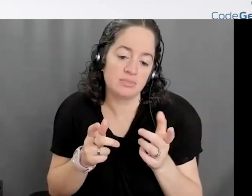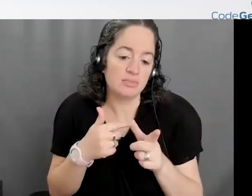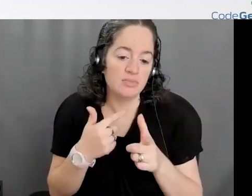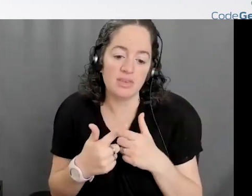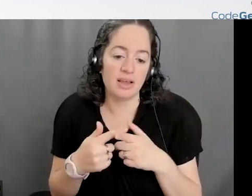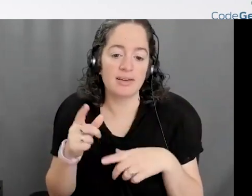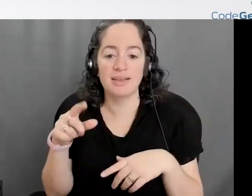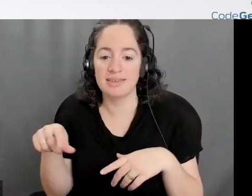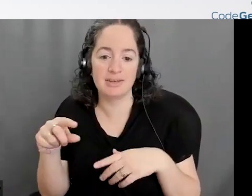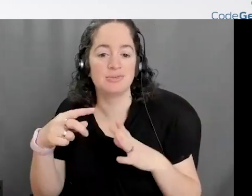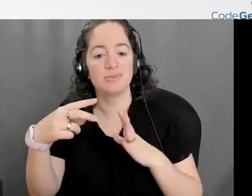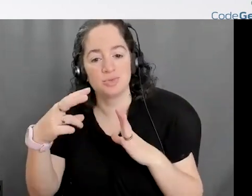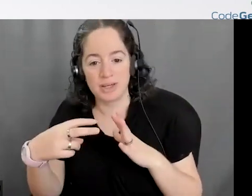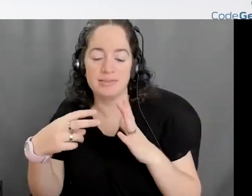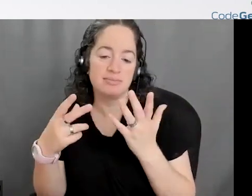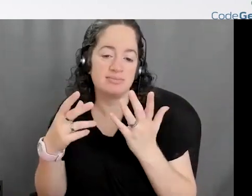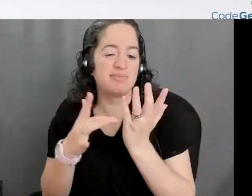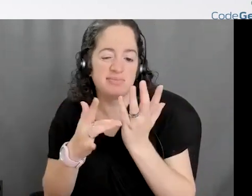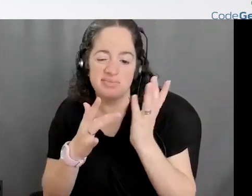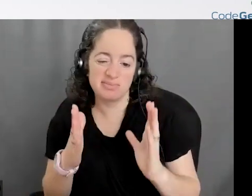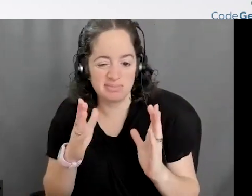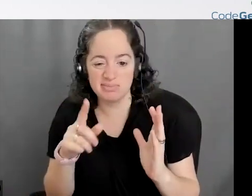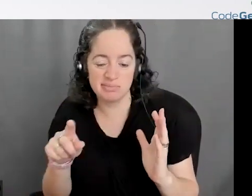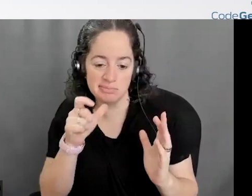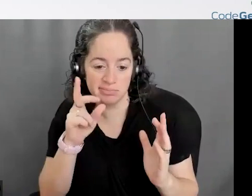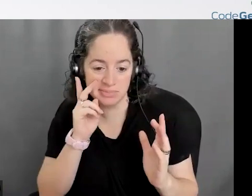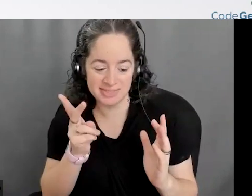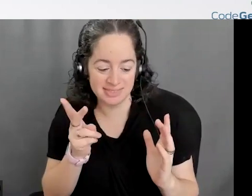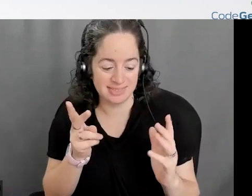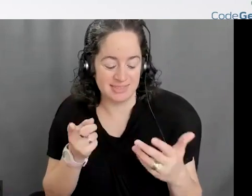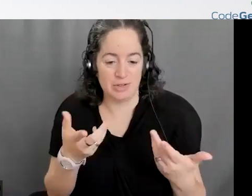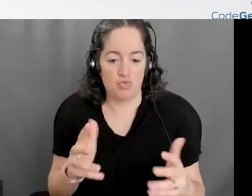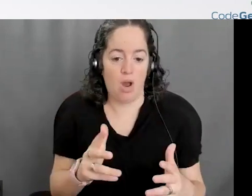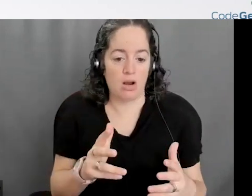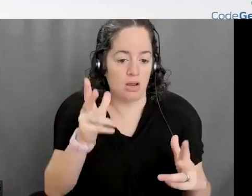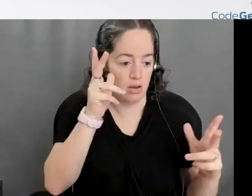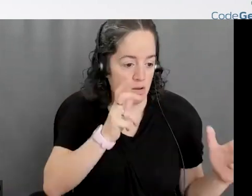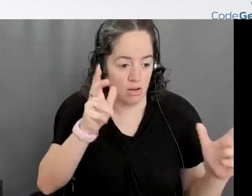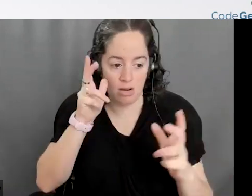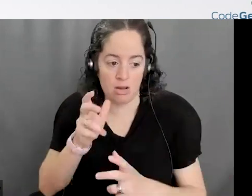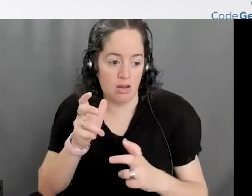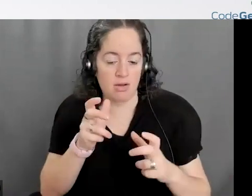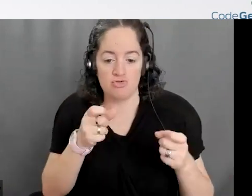that has just street names is confusing to a user